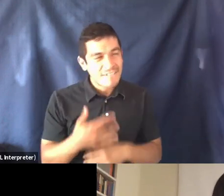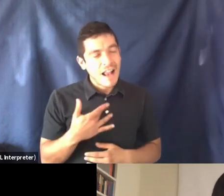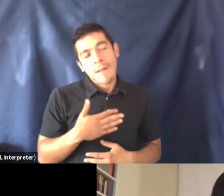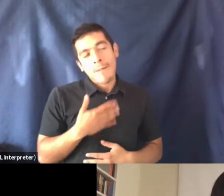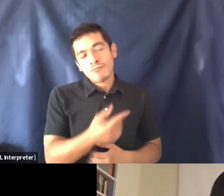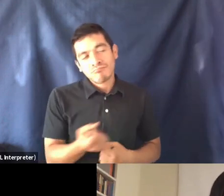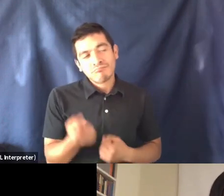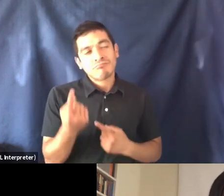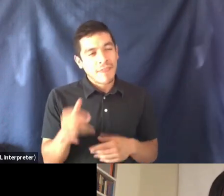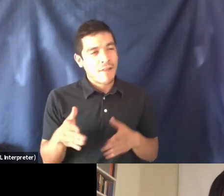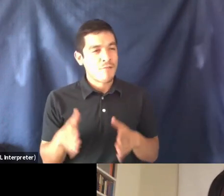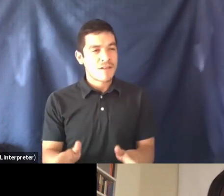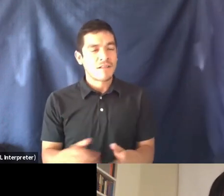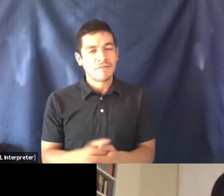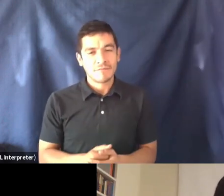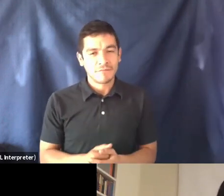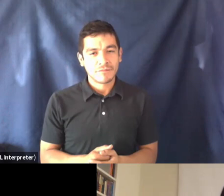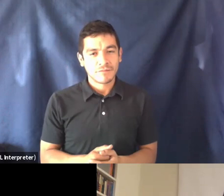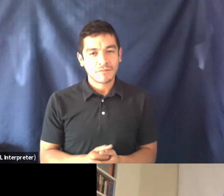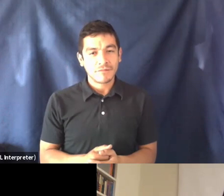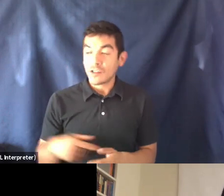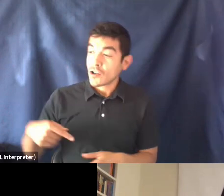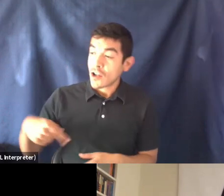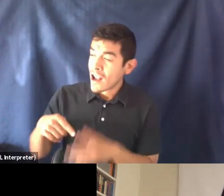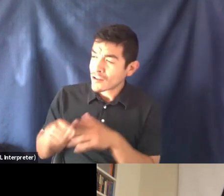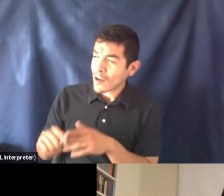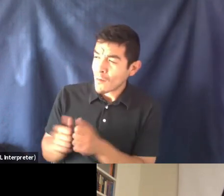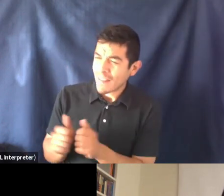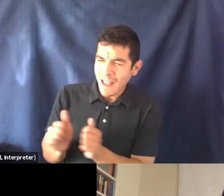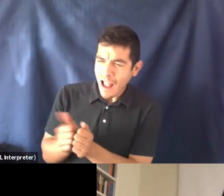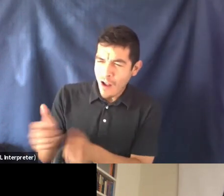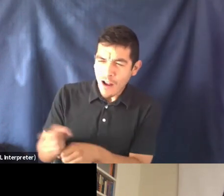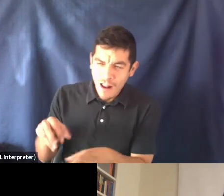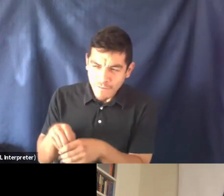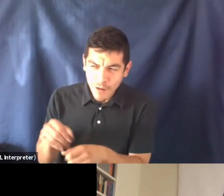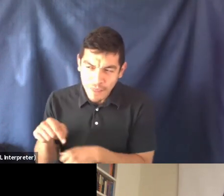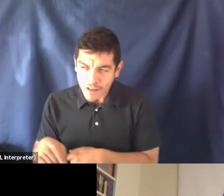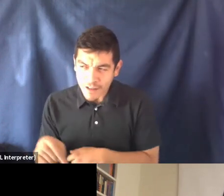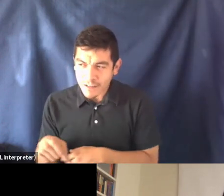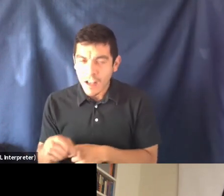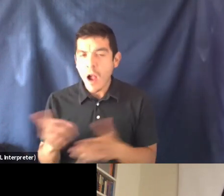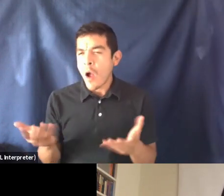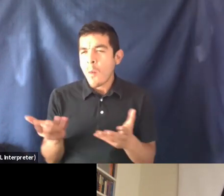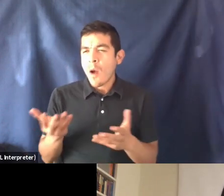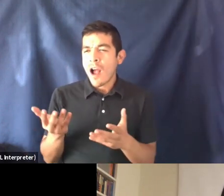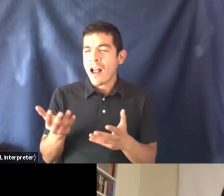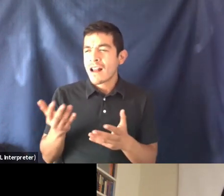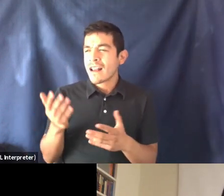Absolutely, well, let's start with how you got involved with this and what was the impetus for making a storm?